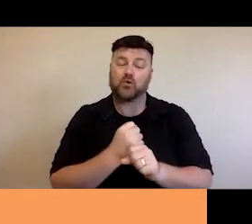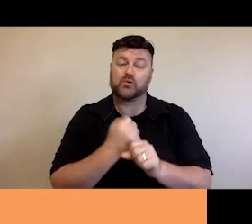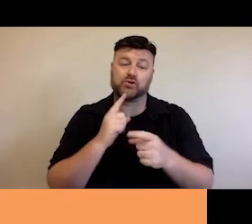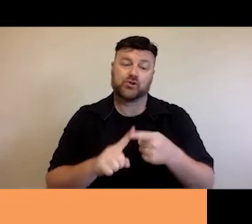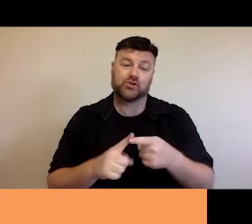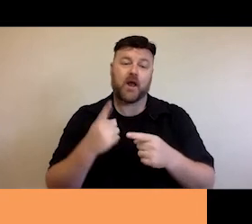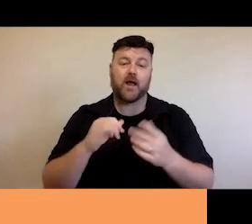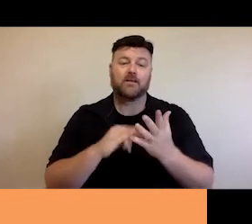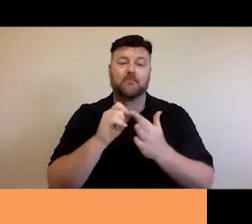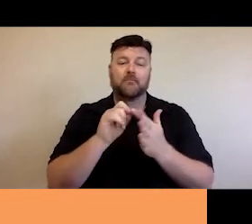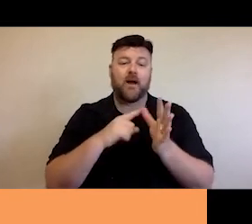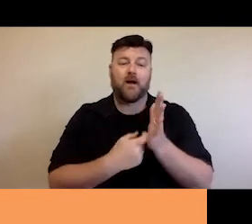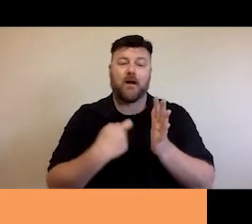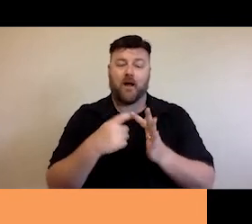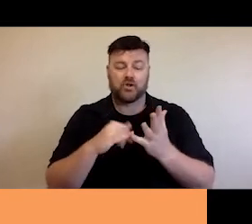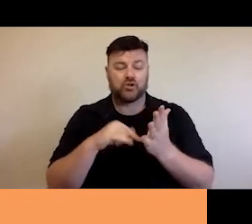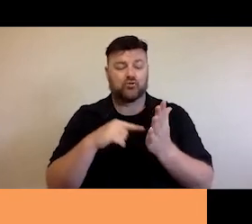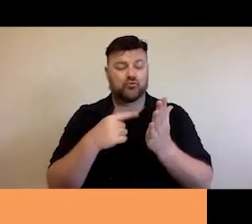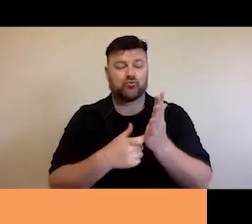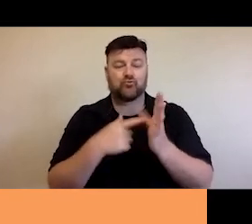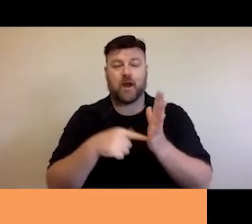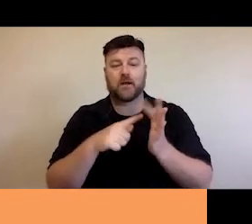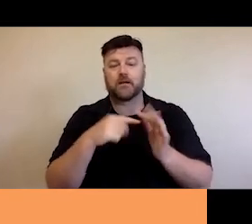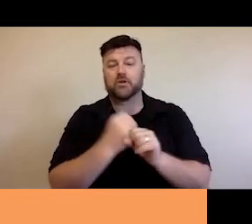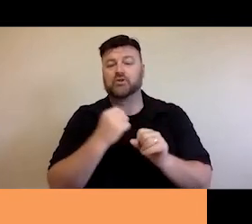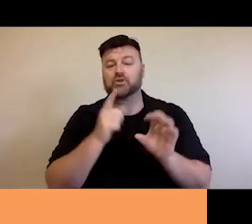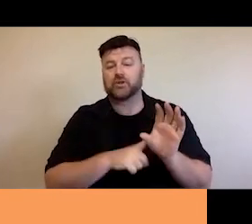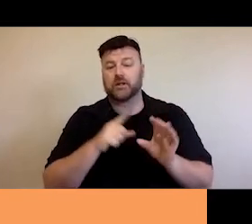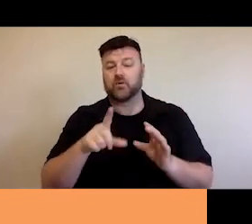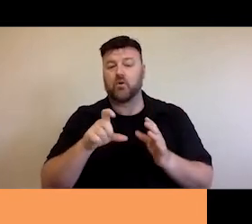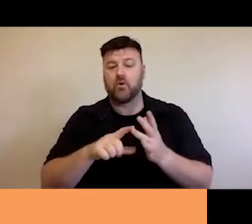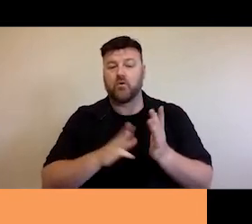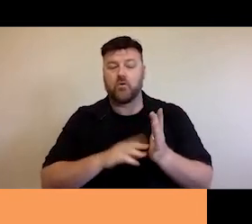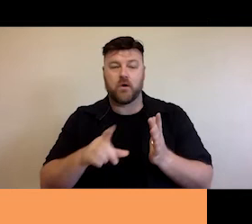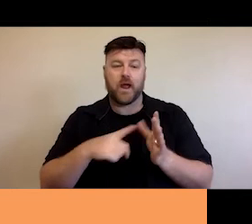Our step by step guide has 4 steps, the first one is objectives. Make your